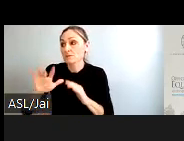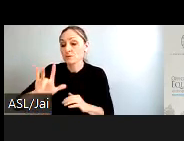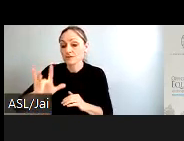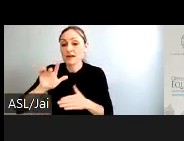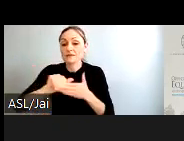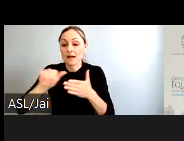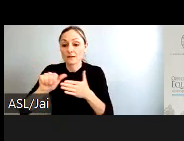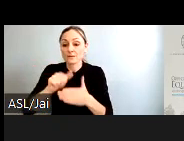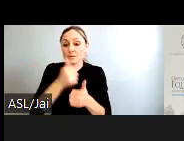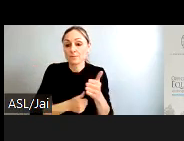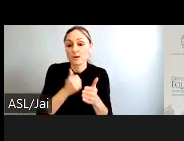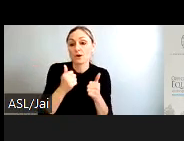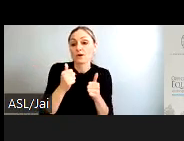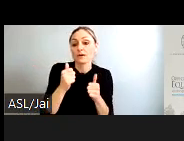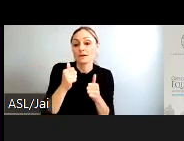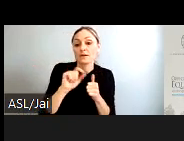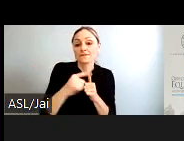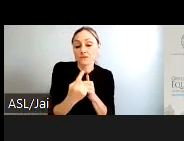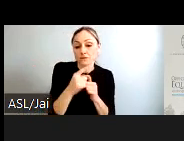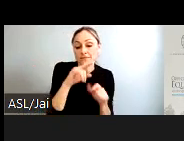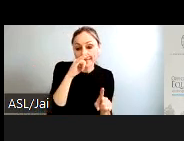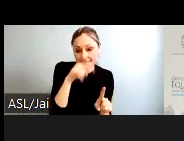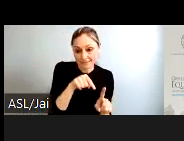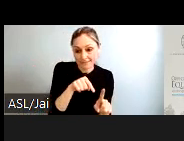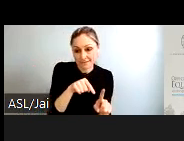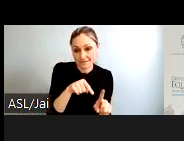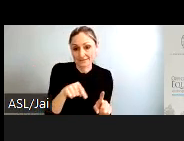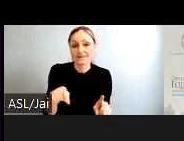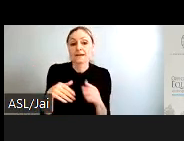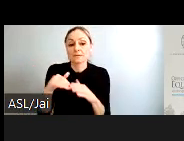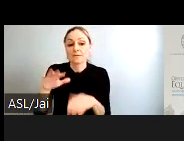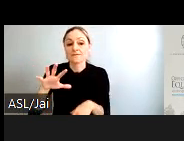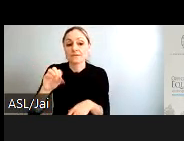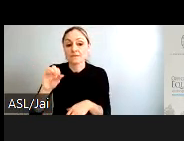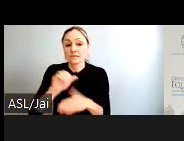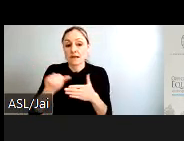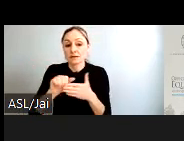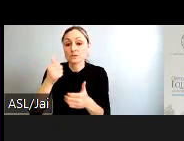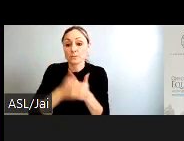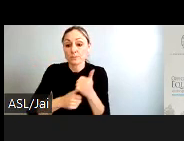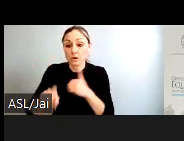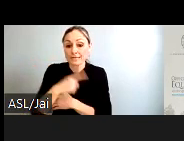the first child and up to $50 per 24-hour cycle, per day for each additional child.